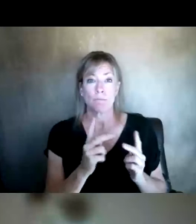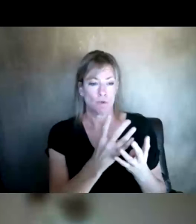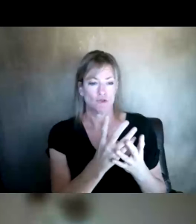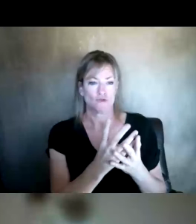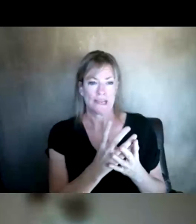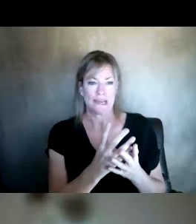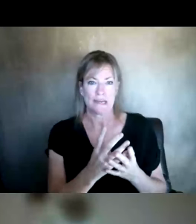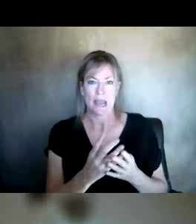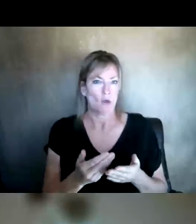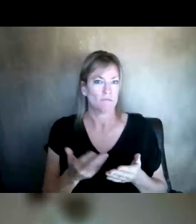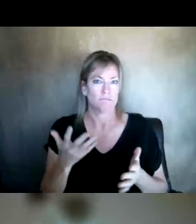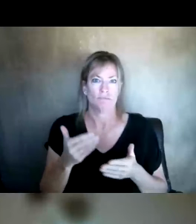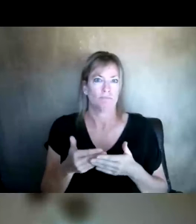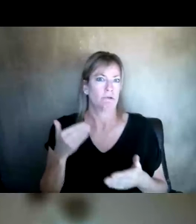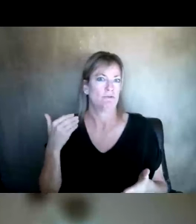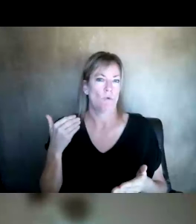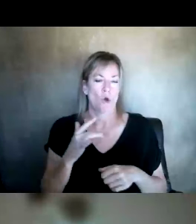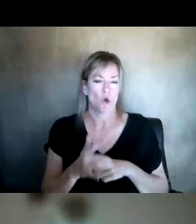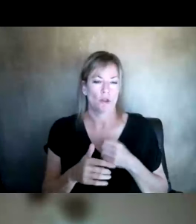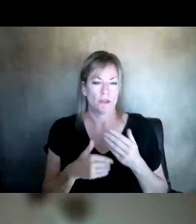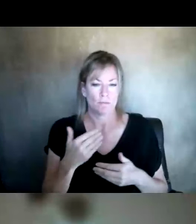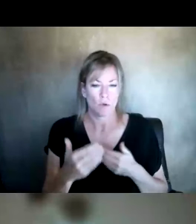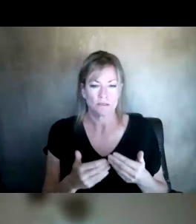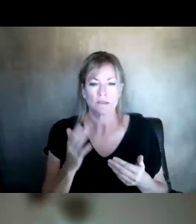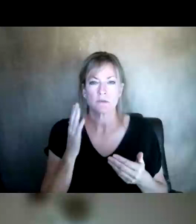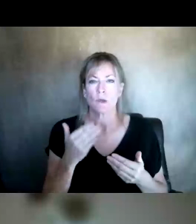THERE IS A LOT OF RECOMMENDATIONS FOR PEOPLE WITH LIVED